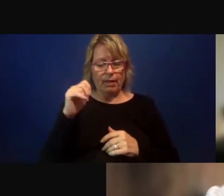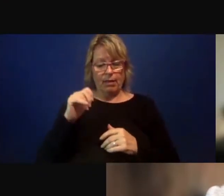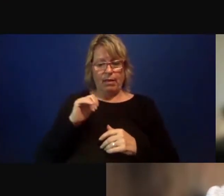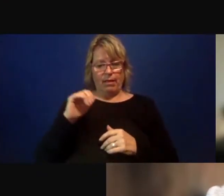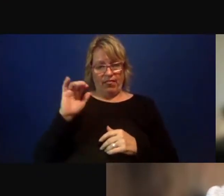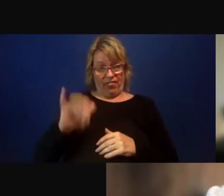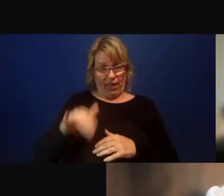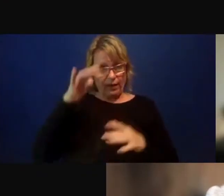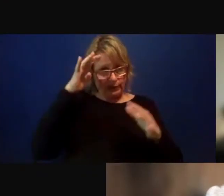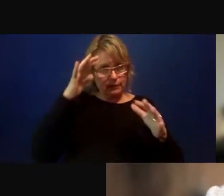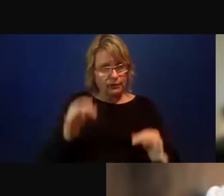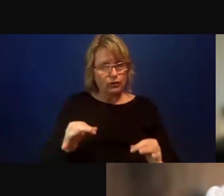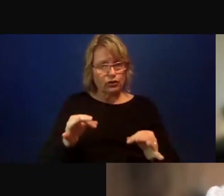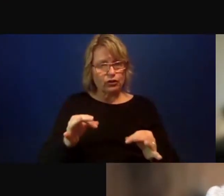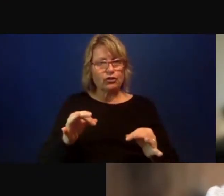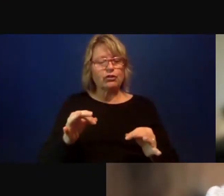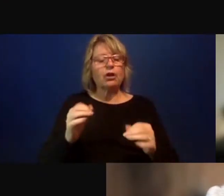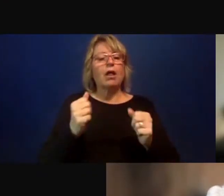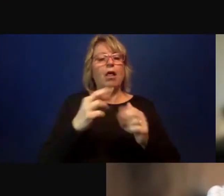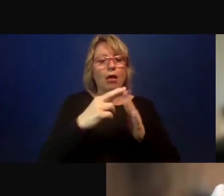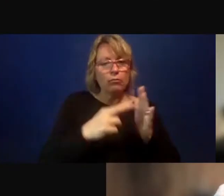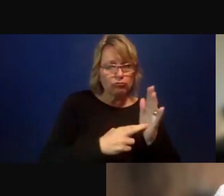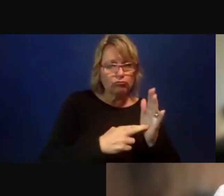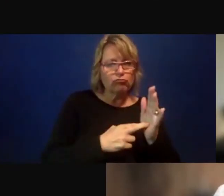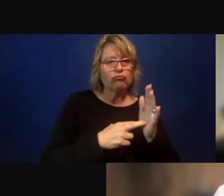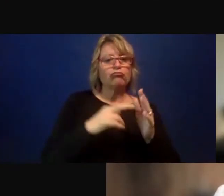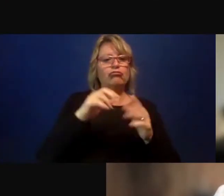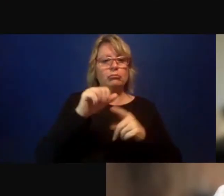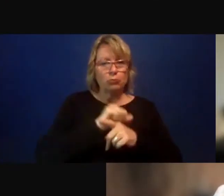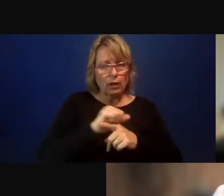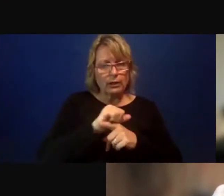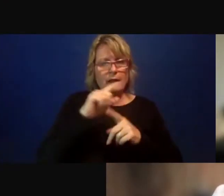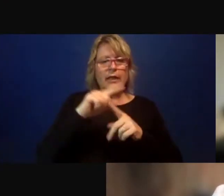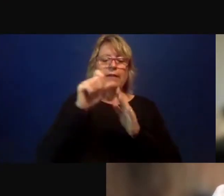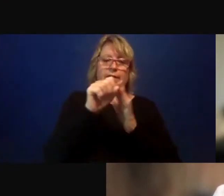a lot of the regulations around the practice of healthcare in the state of Hawaii had to